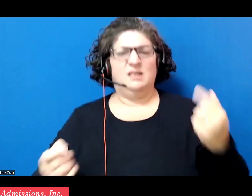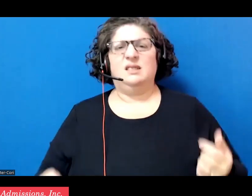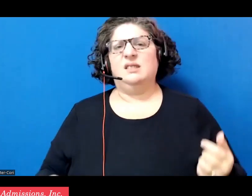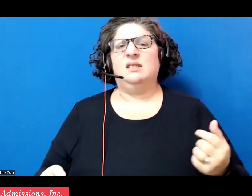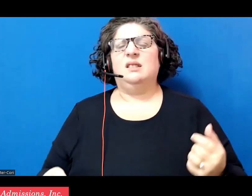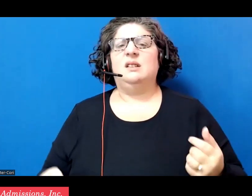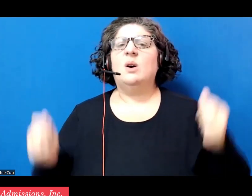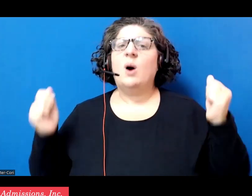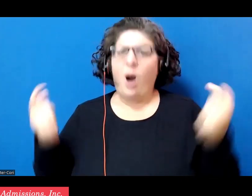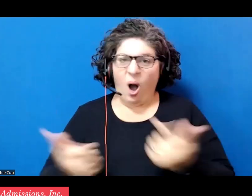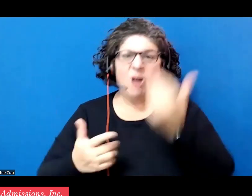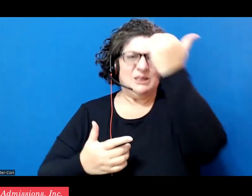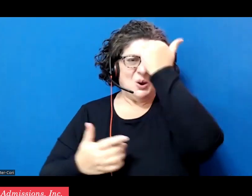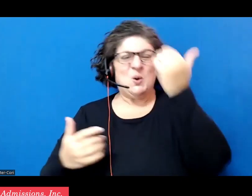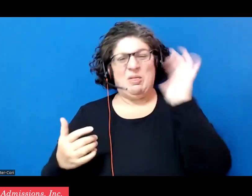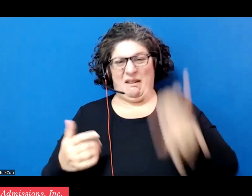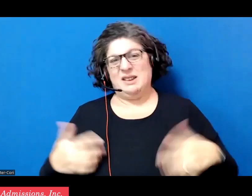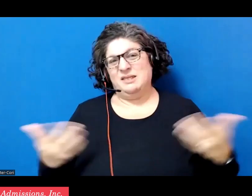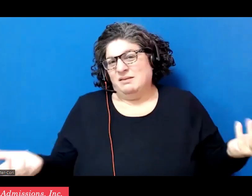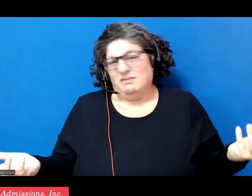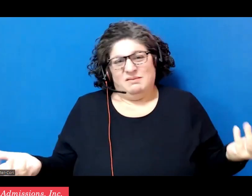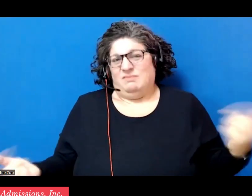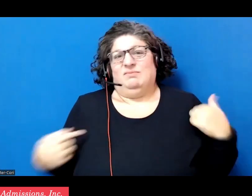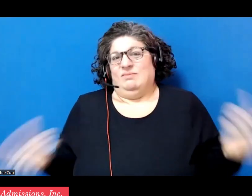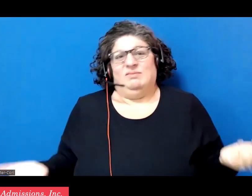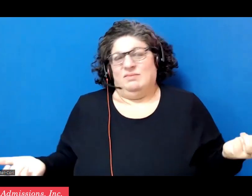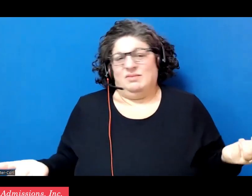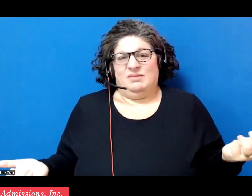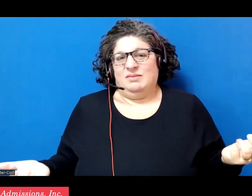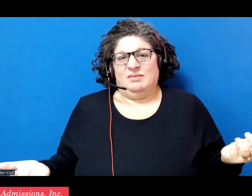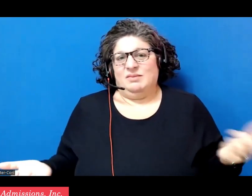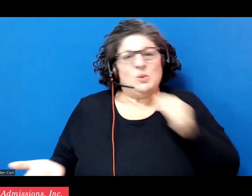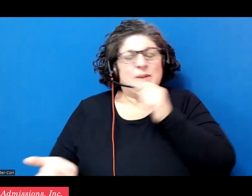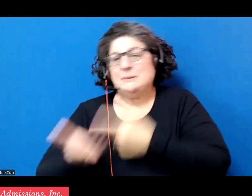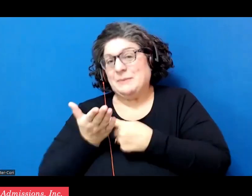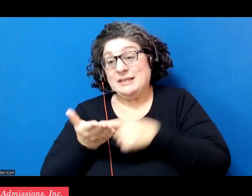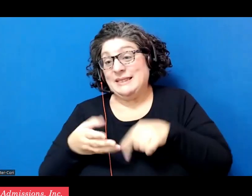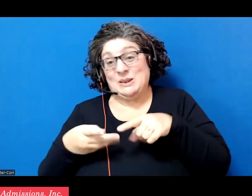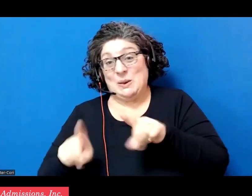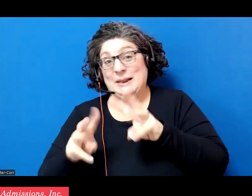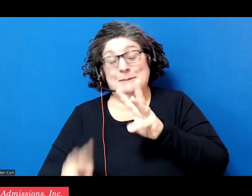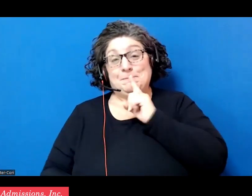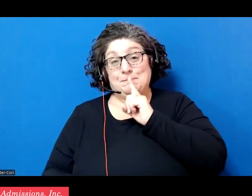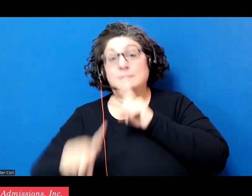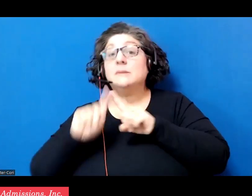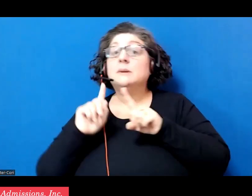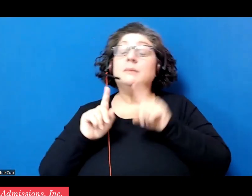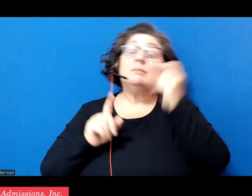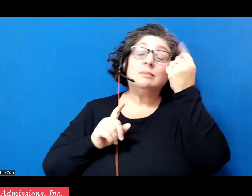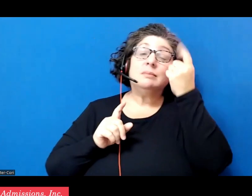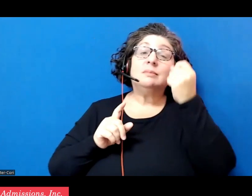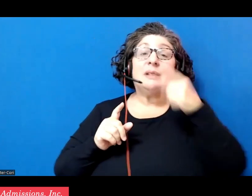And they all know it.And we don't discuss it this way, but they are attempting to make